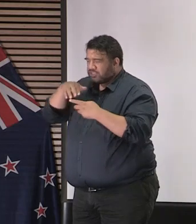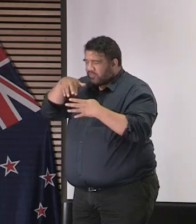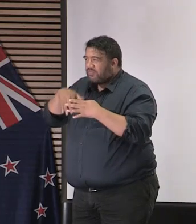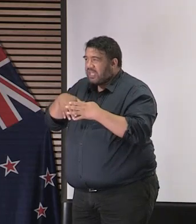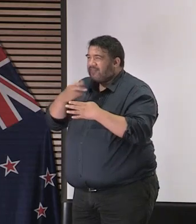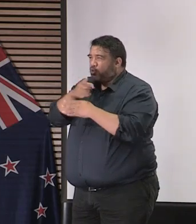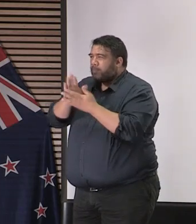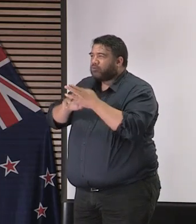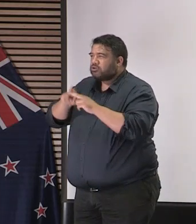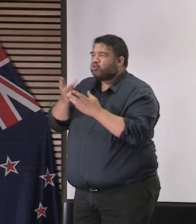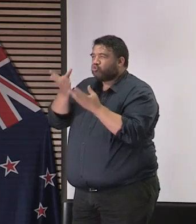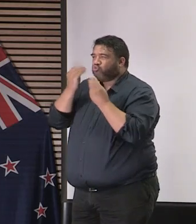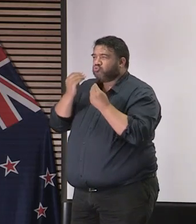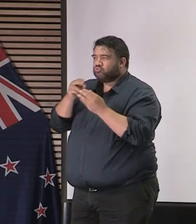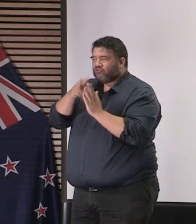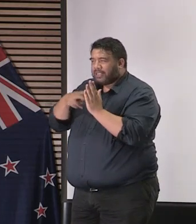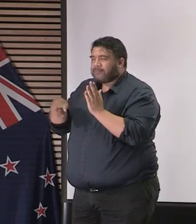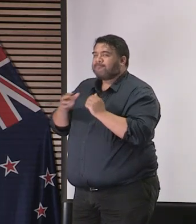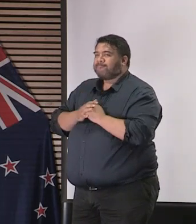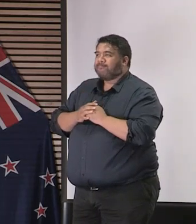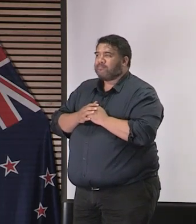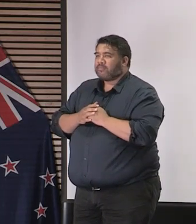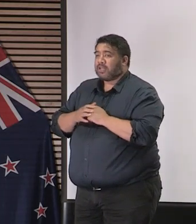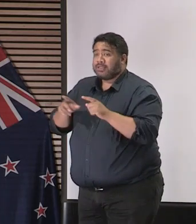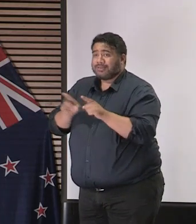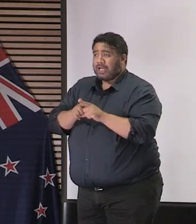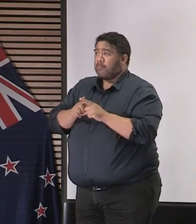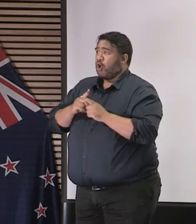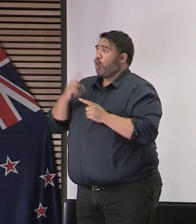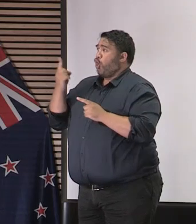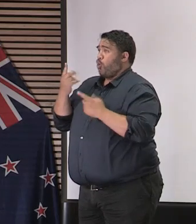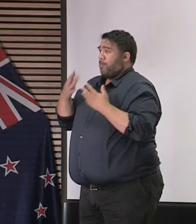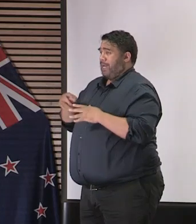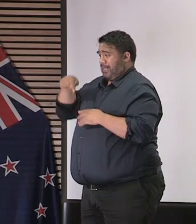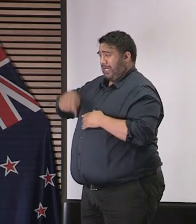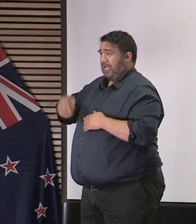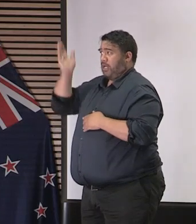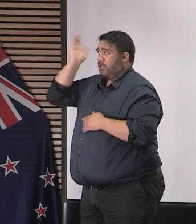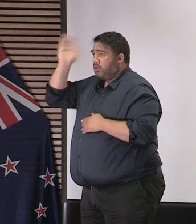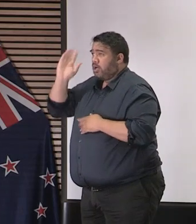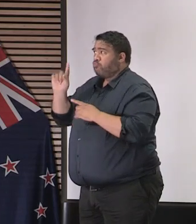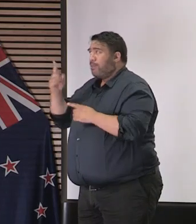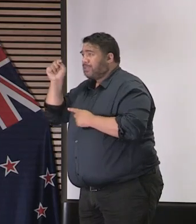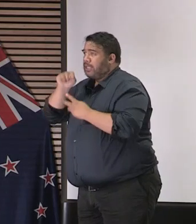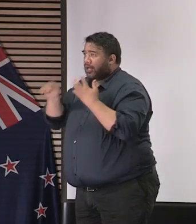instructions if needed in each pack so that's all being done very carefully. I think as